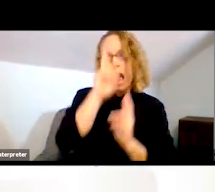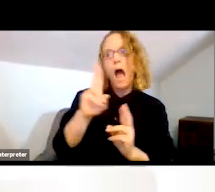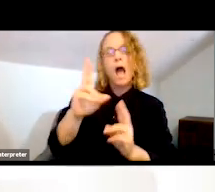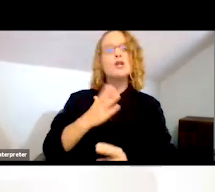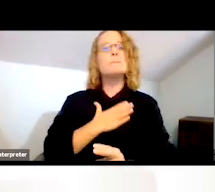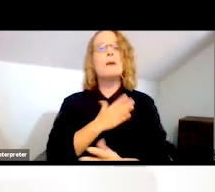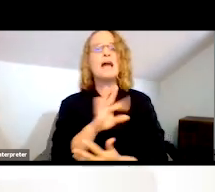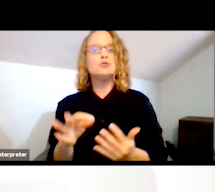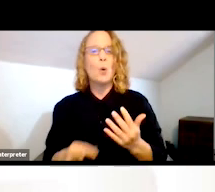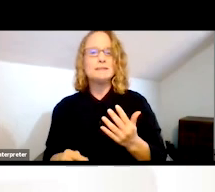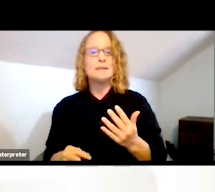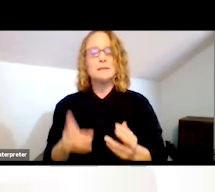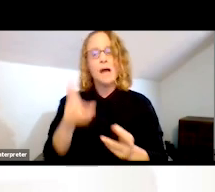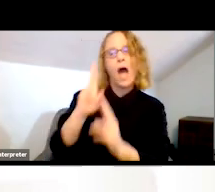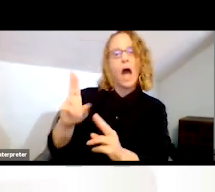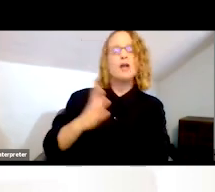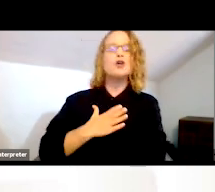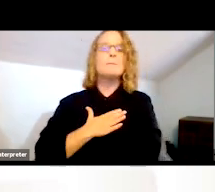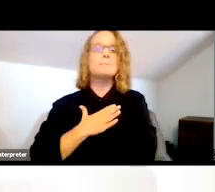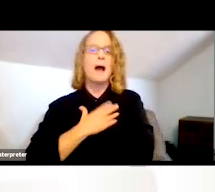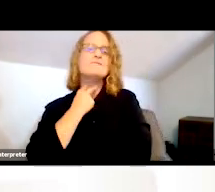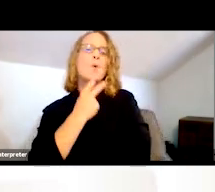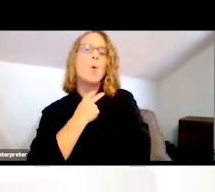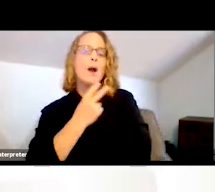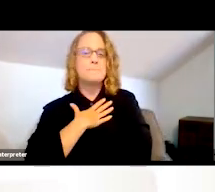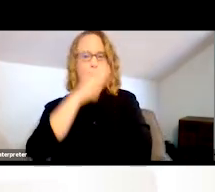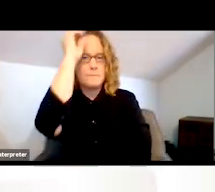this, for me, personally, was a very big deal.